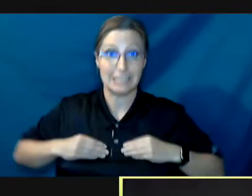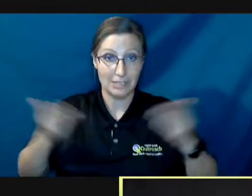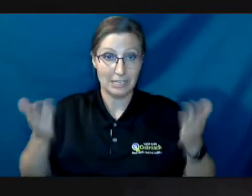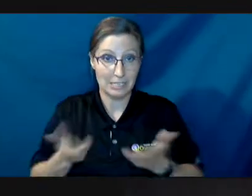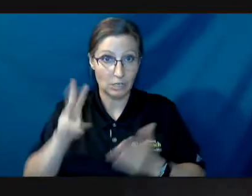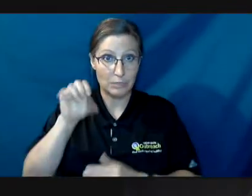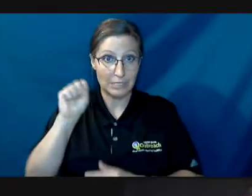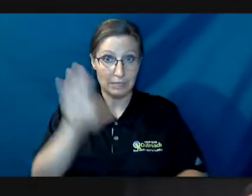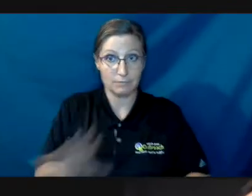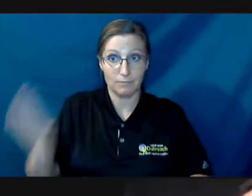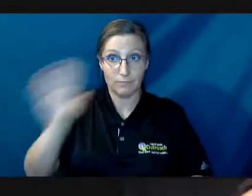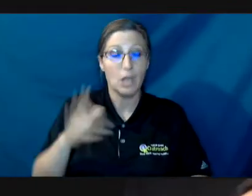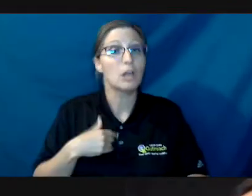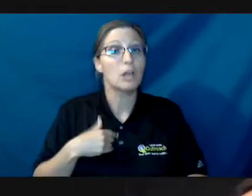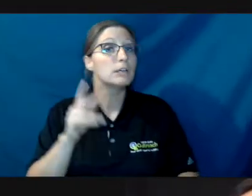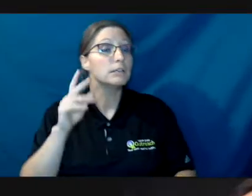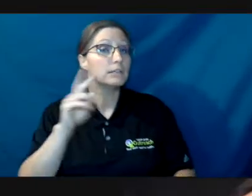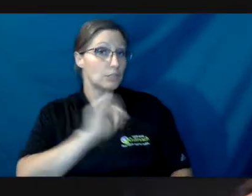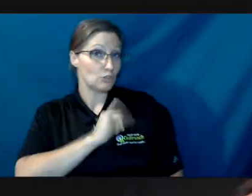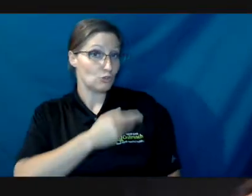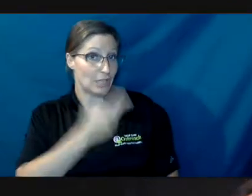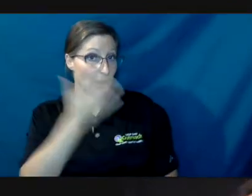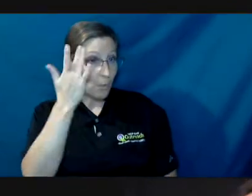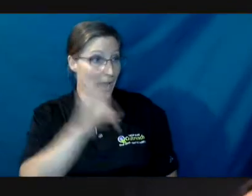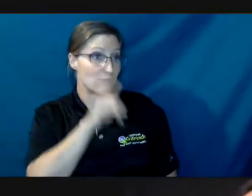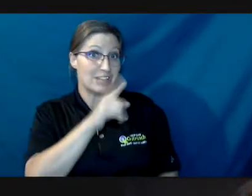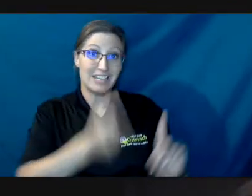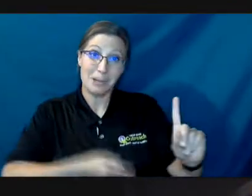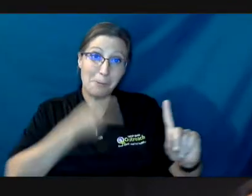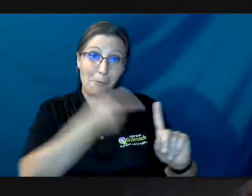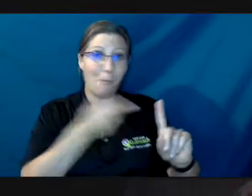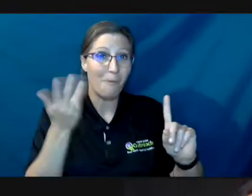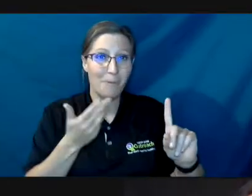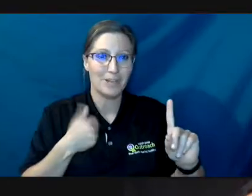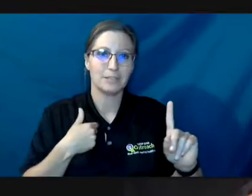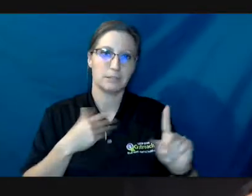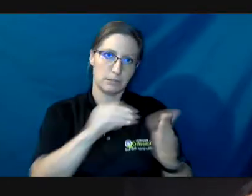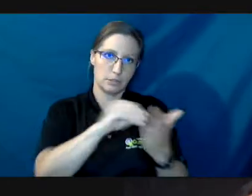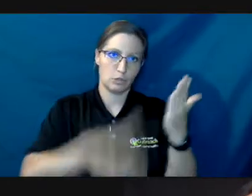(Julie) Because at the end of the day, it's all about the student and making sure that they have